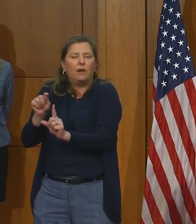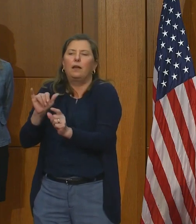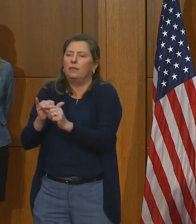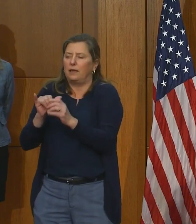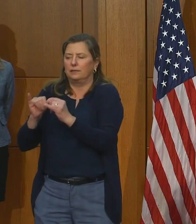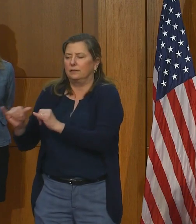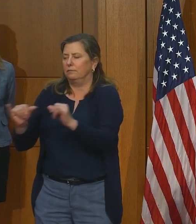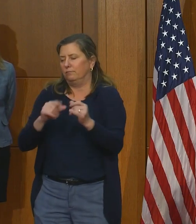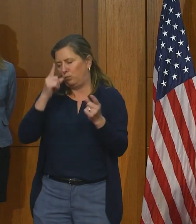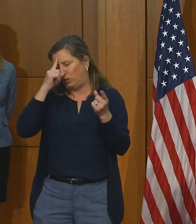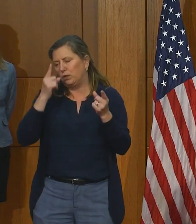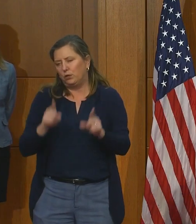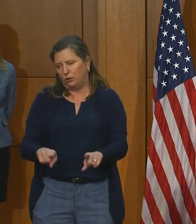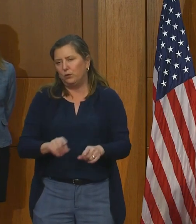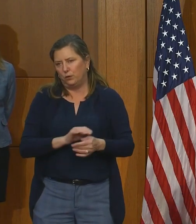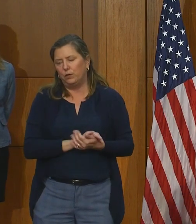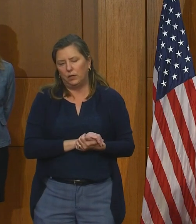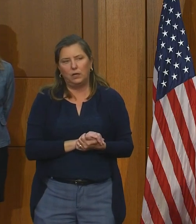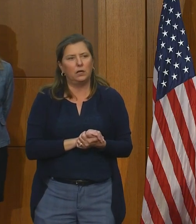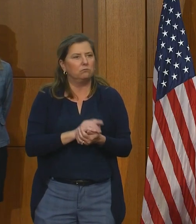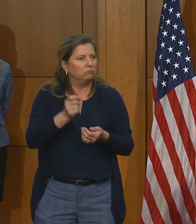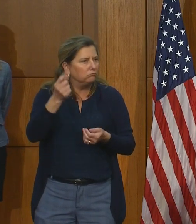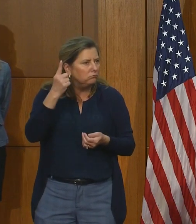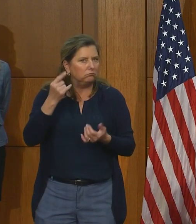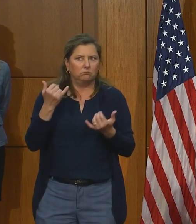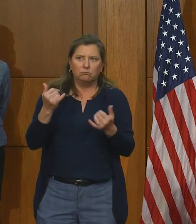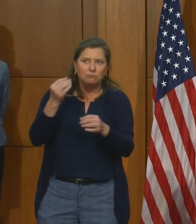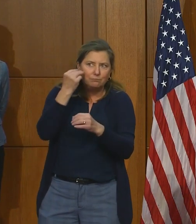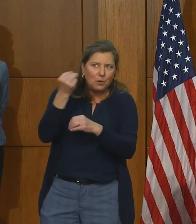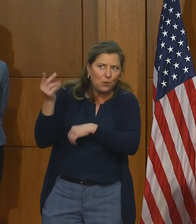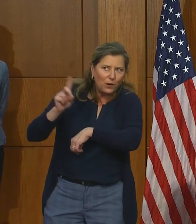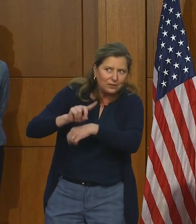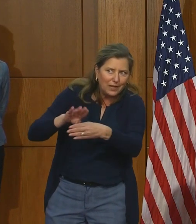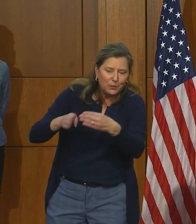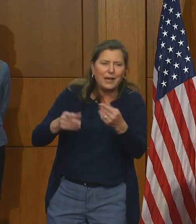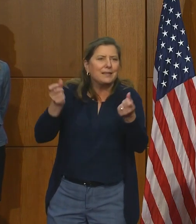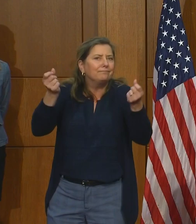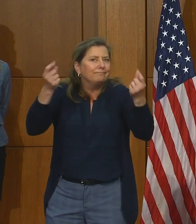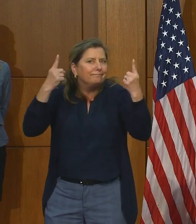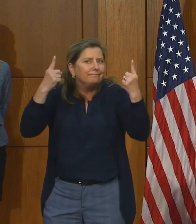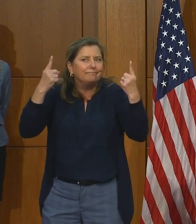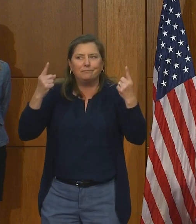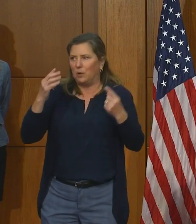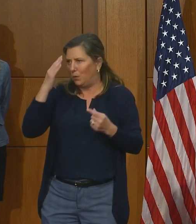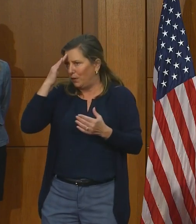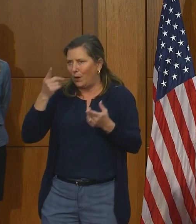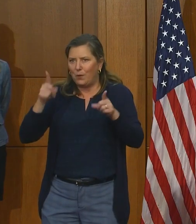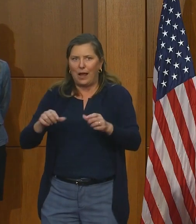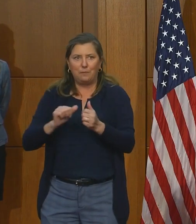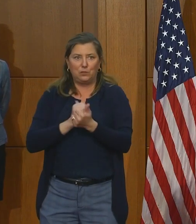TAKING THIS TO DO SAFELY- AND